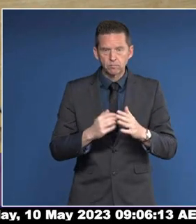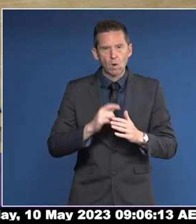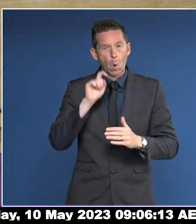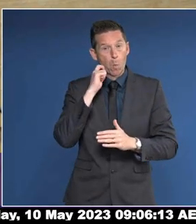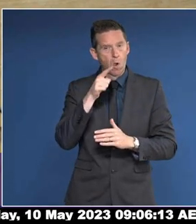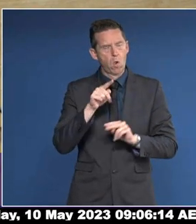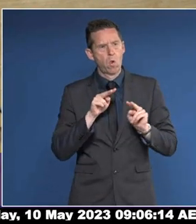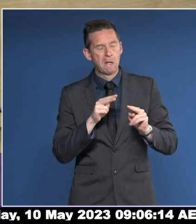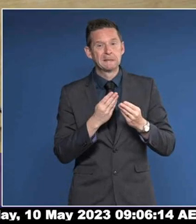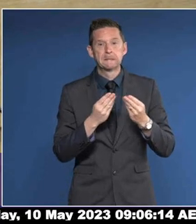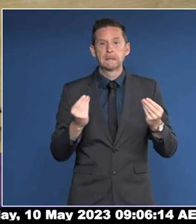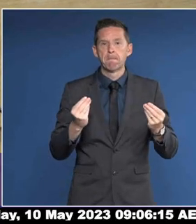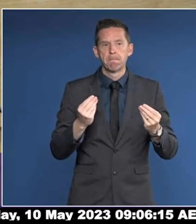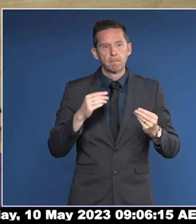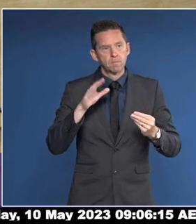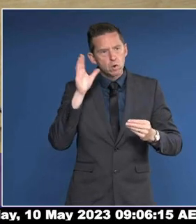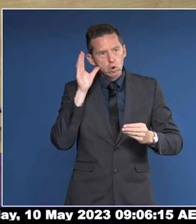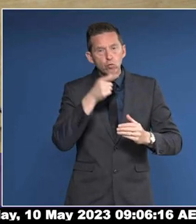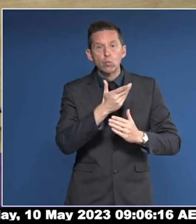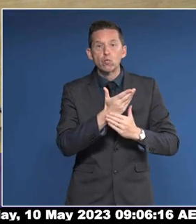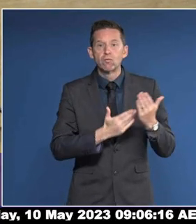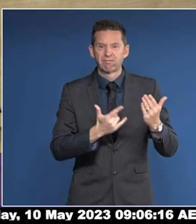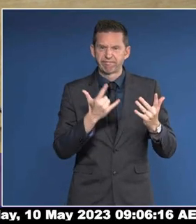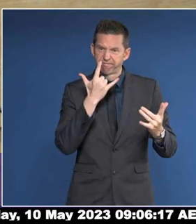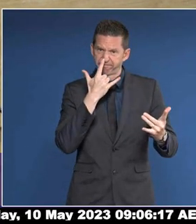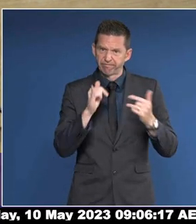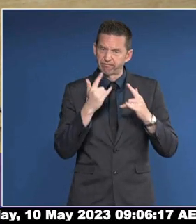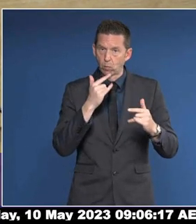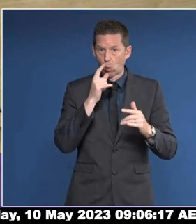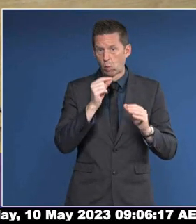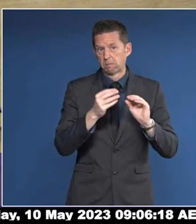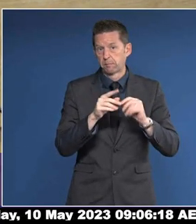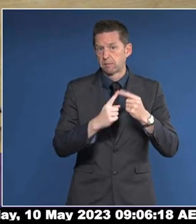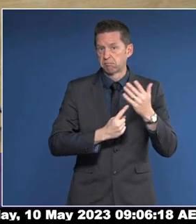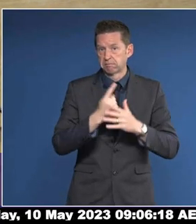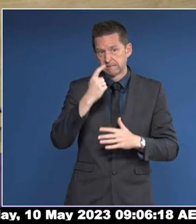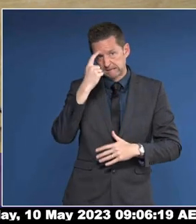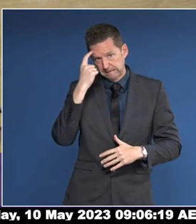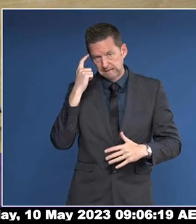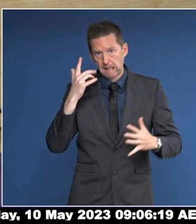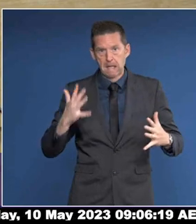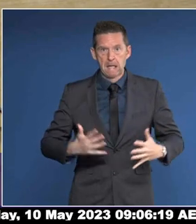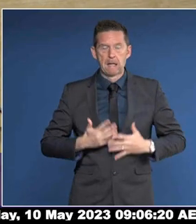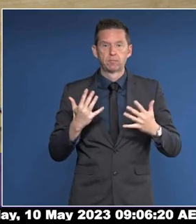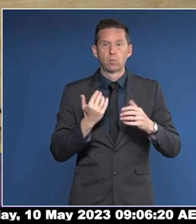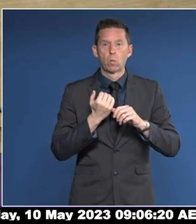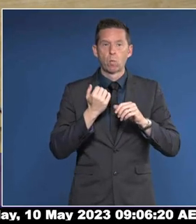people may find distressing, triggering, upsetting or cause them worry or concern, and